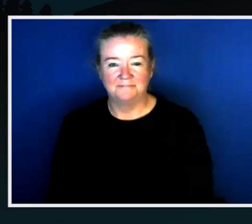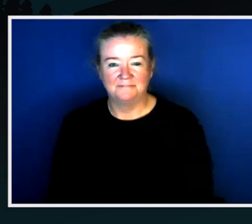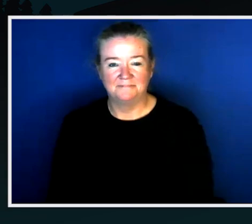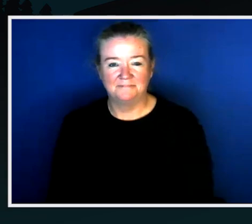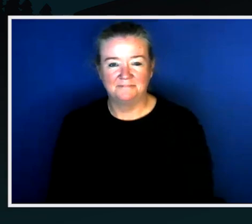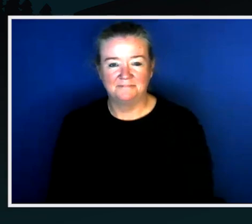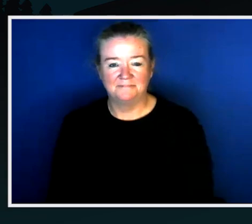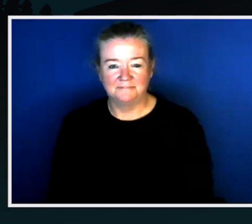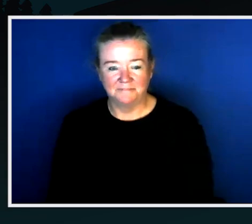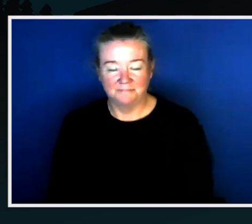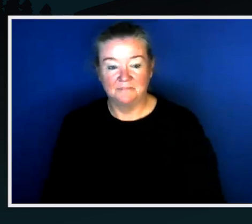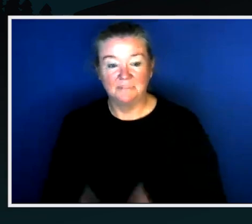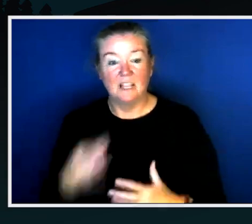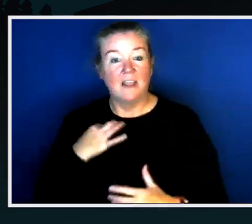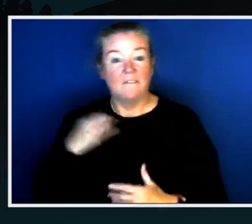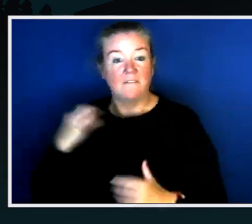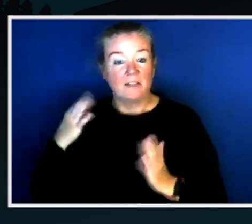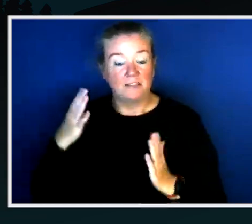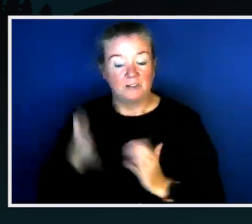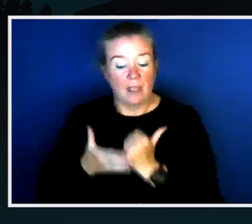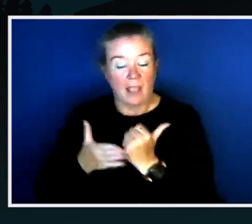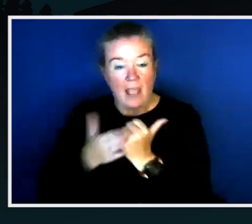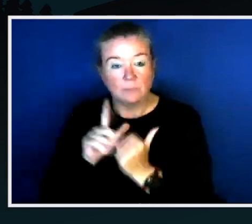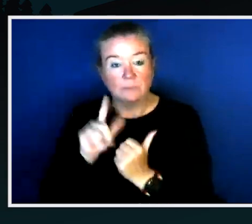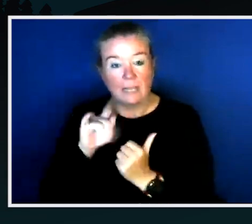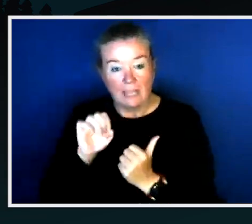A volunteer navigates the lake in a kayak.